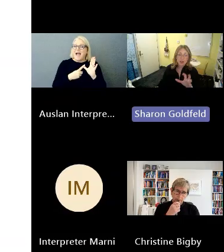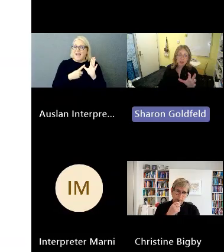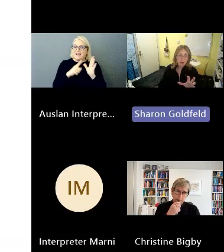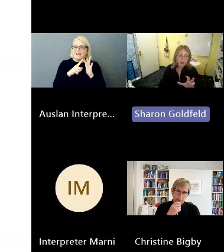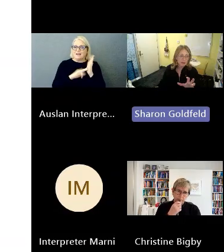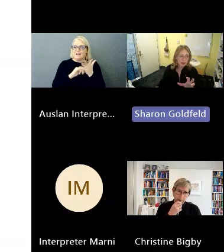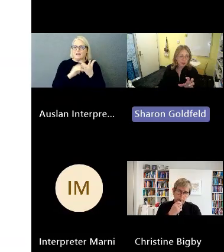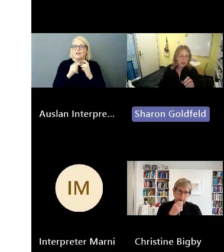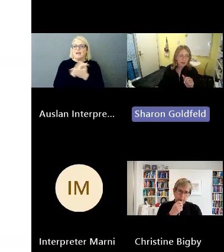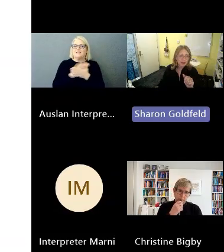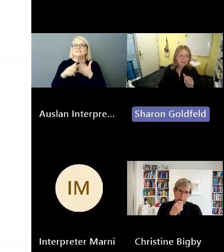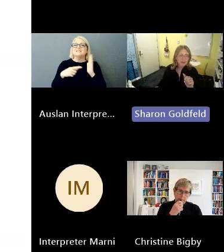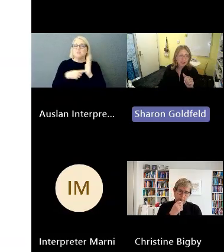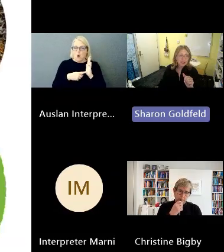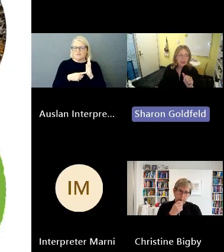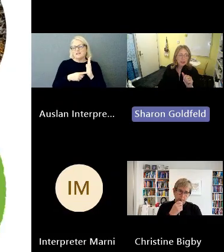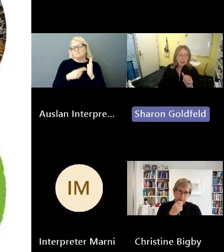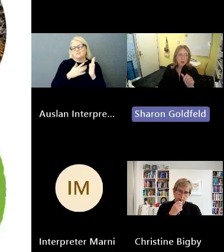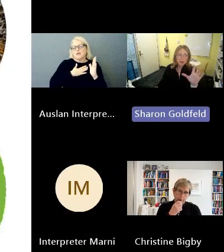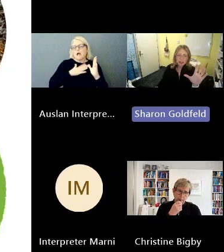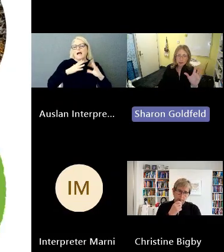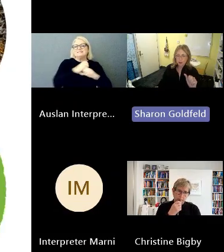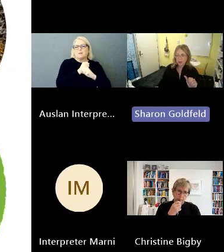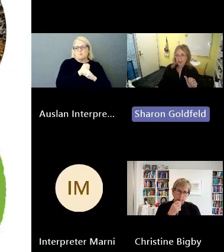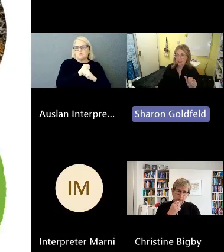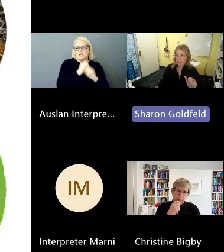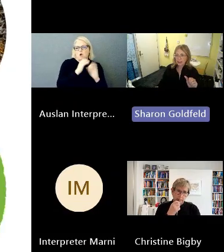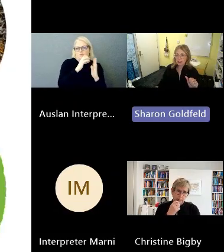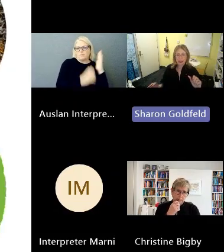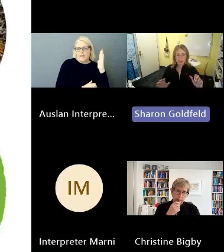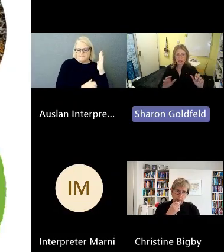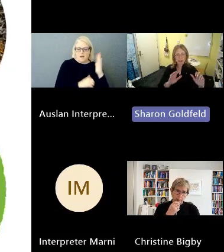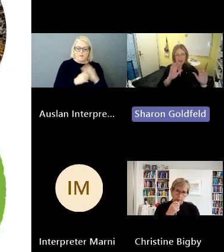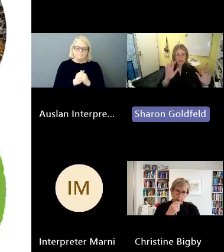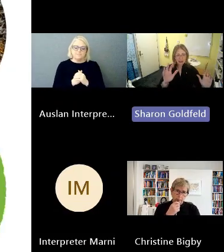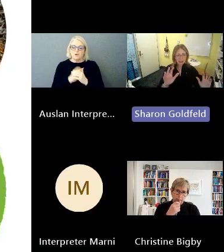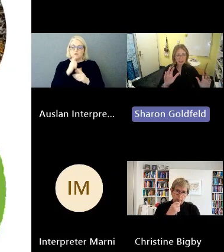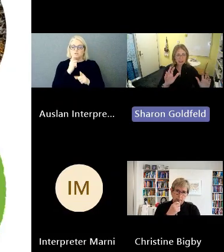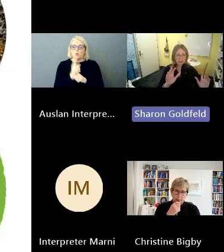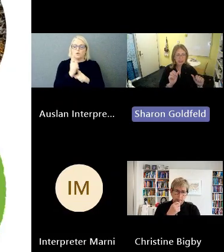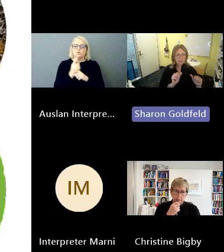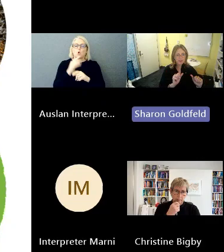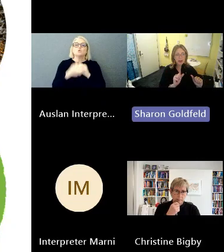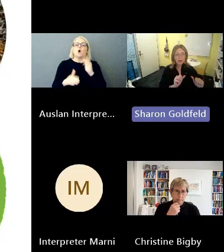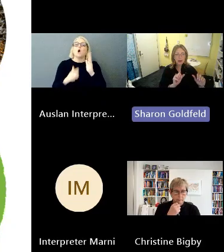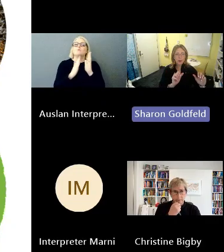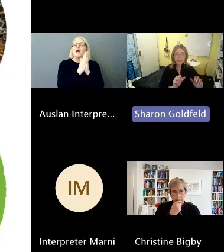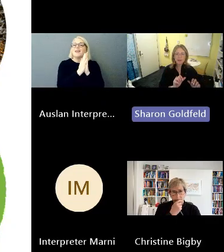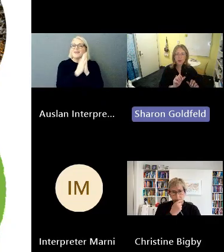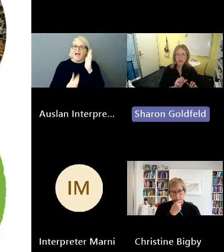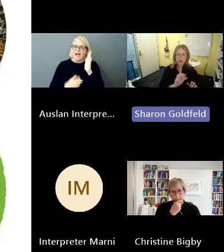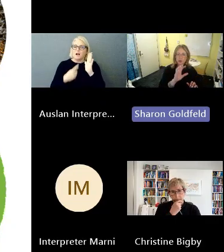and it's a summary of this paper. So, we already talked about lag indicators, like the ADC, but I want to give you a sense